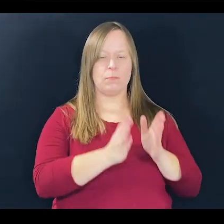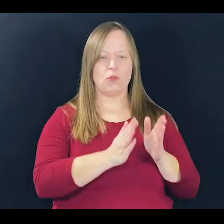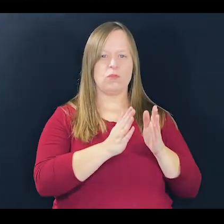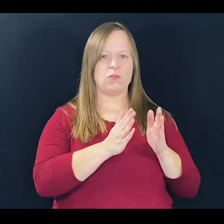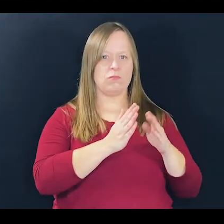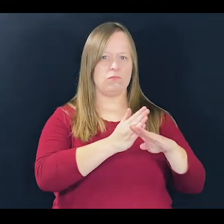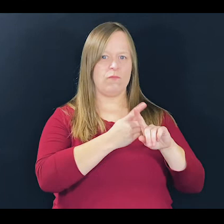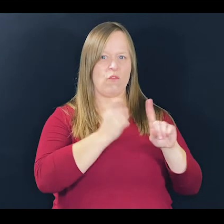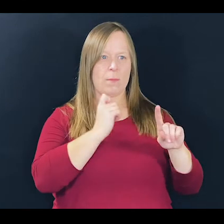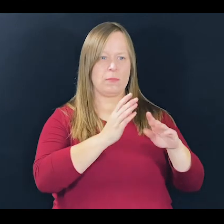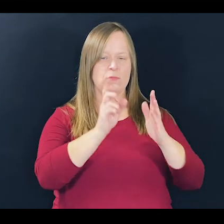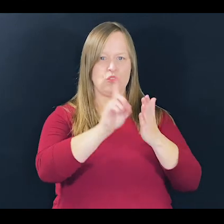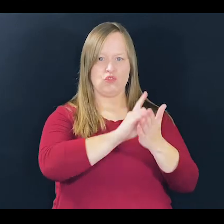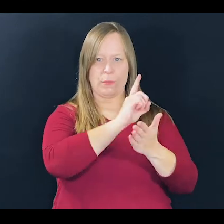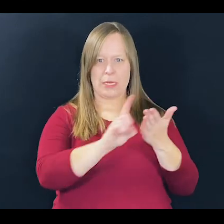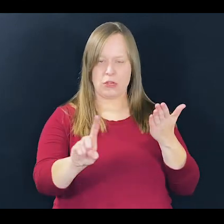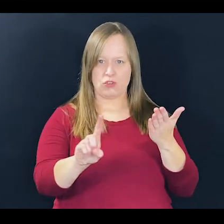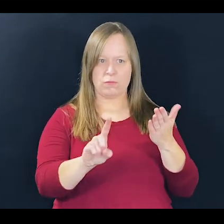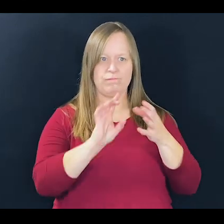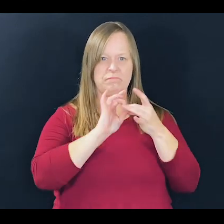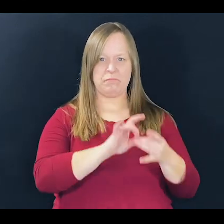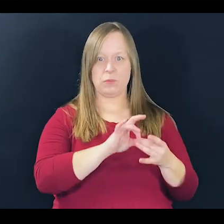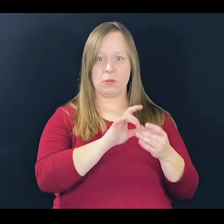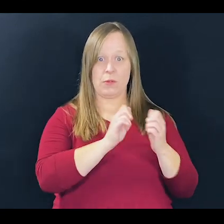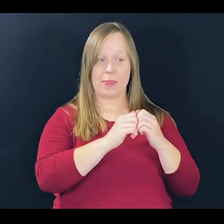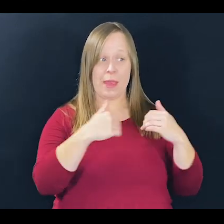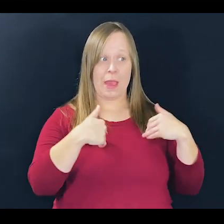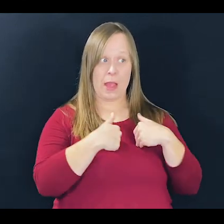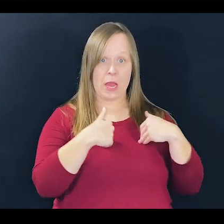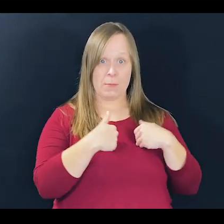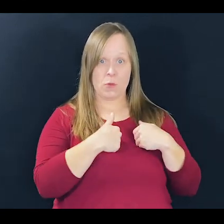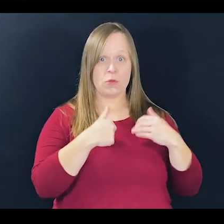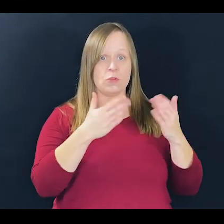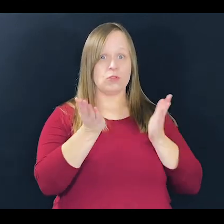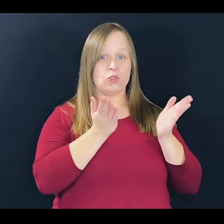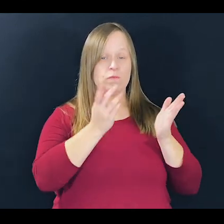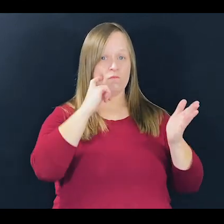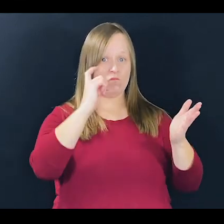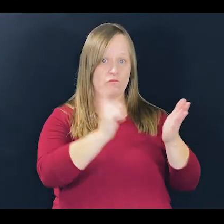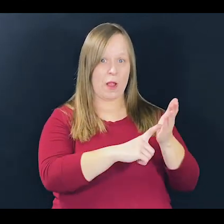discrimination. So, as it relates to animals. Service animals are recognized